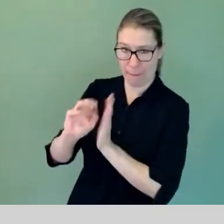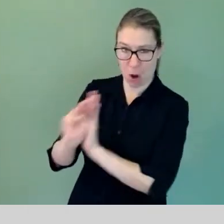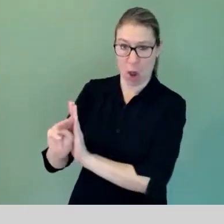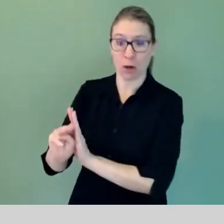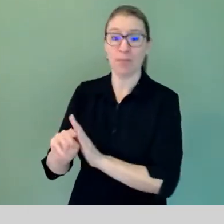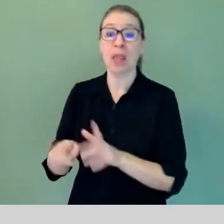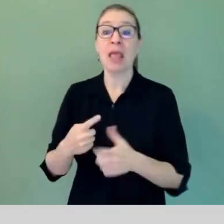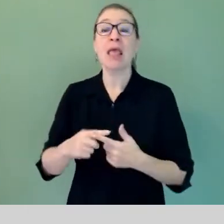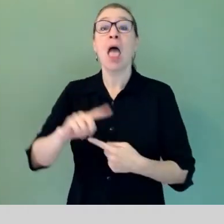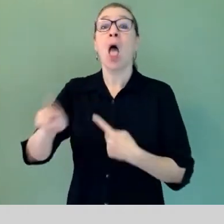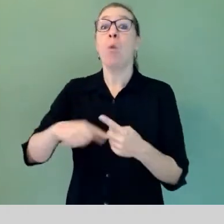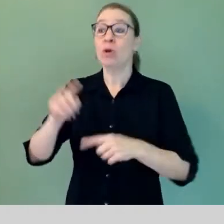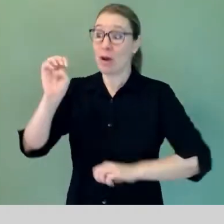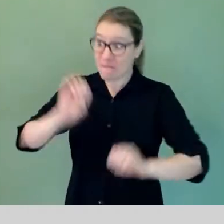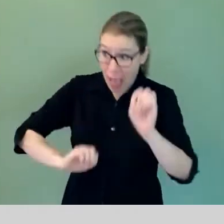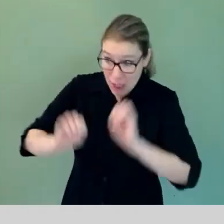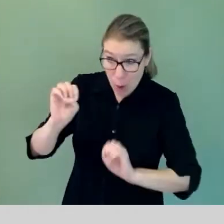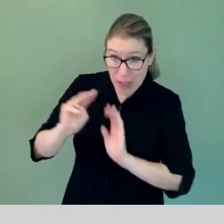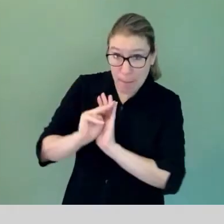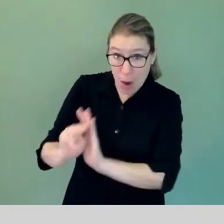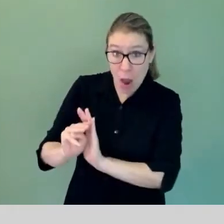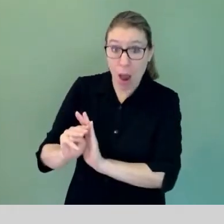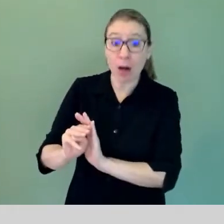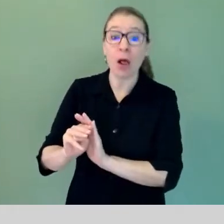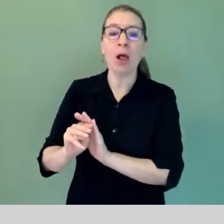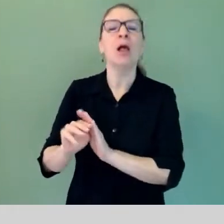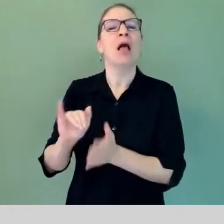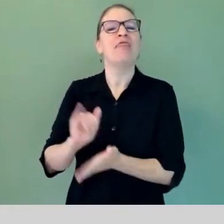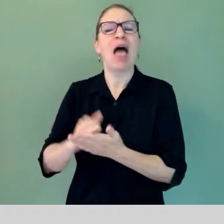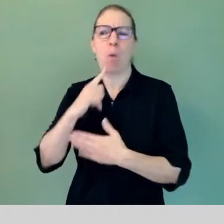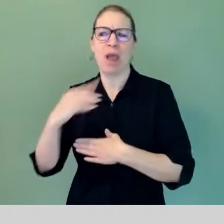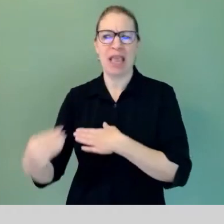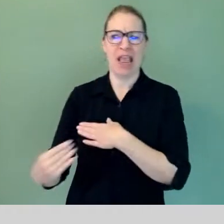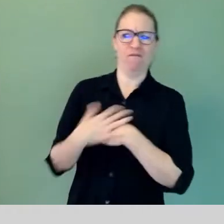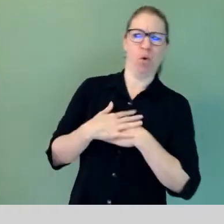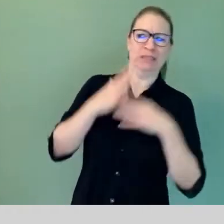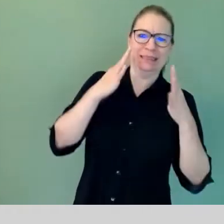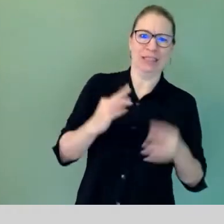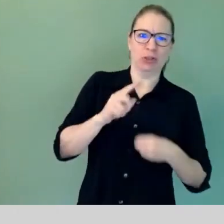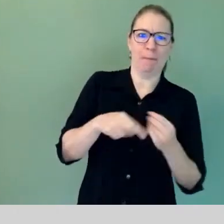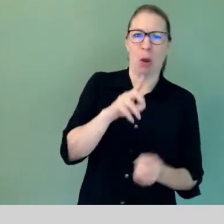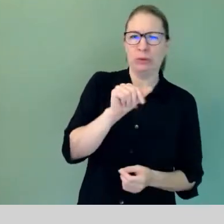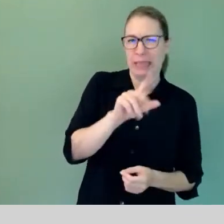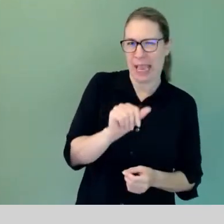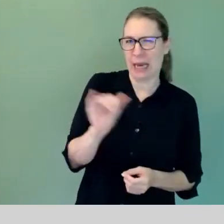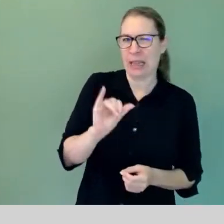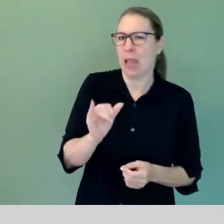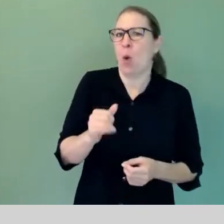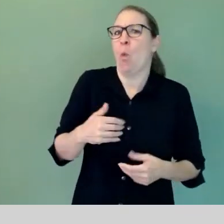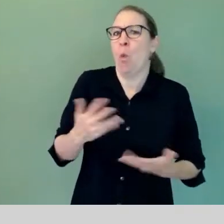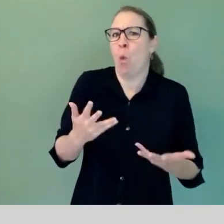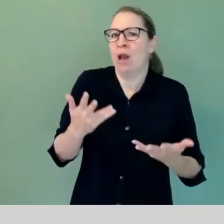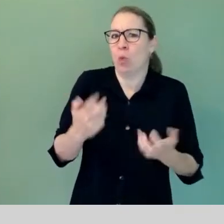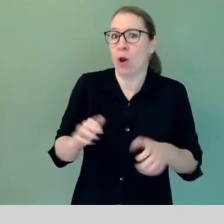to train your model. And then you, when you evaluate the model that for the influences your data decisions, like how,